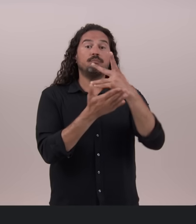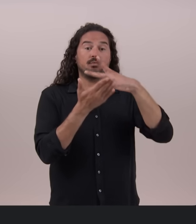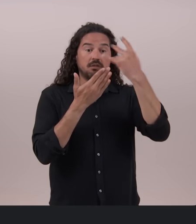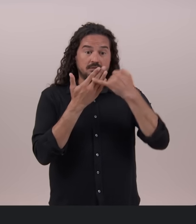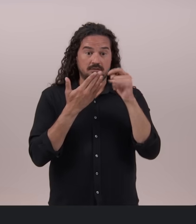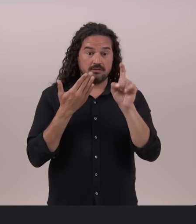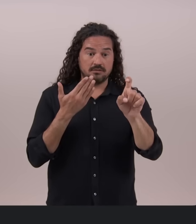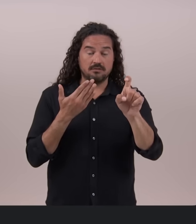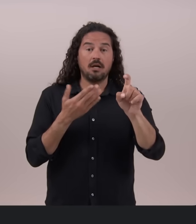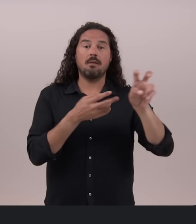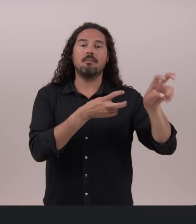to New Project.